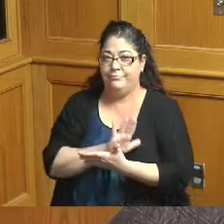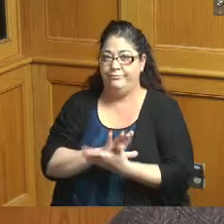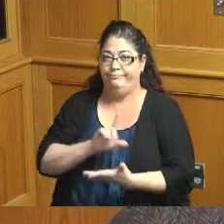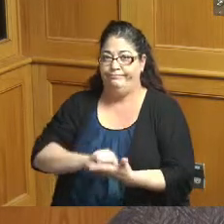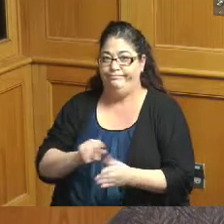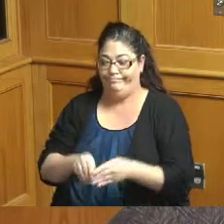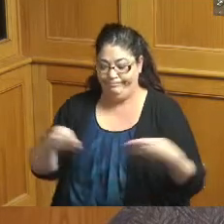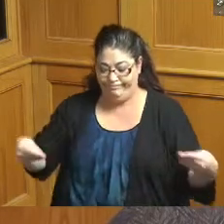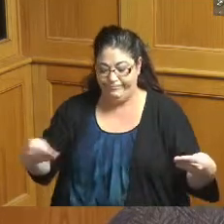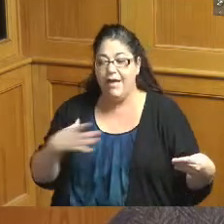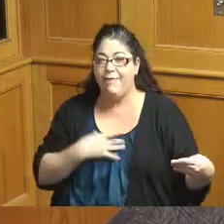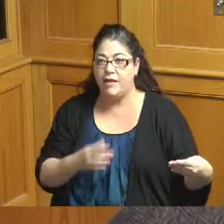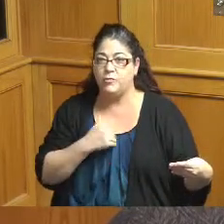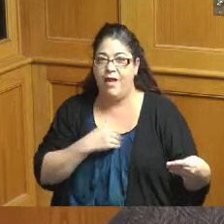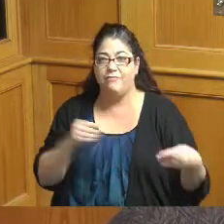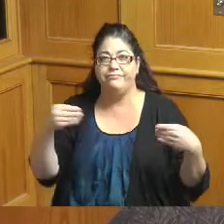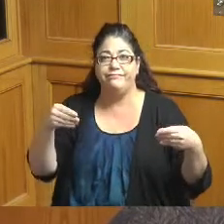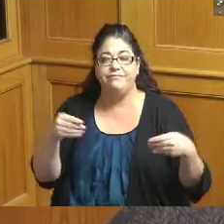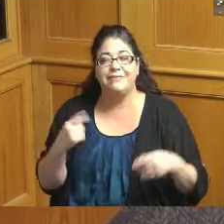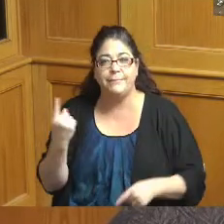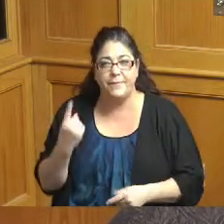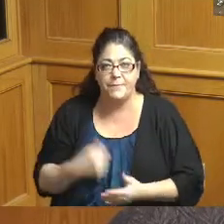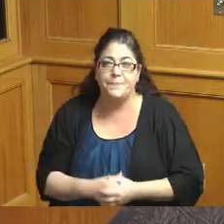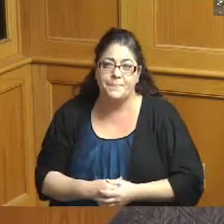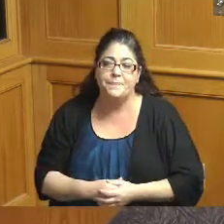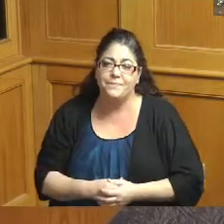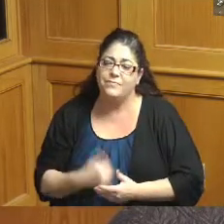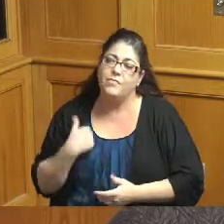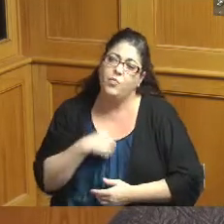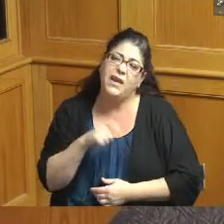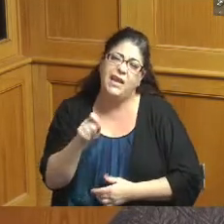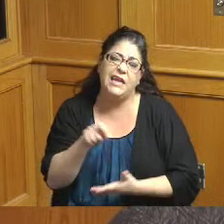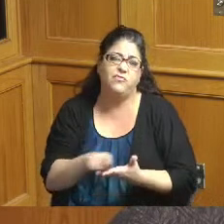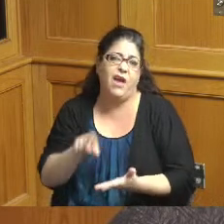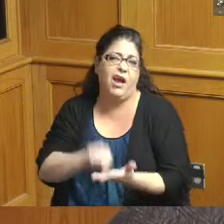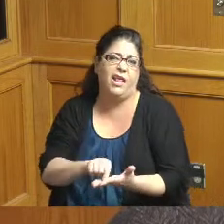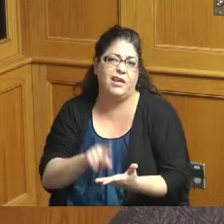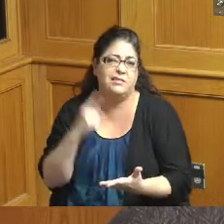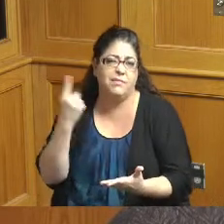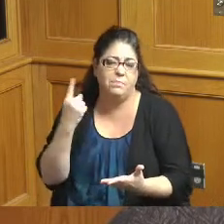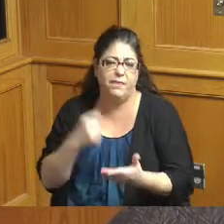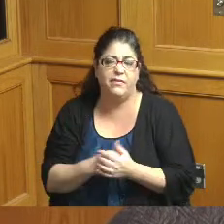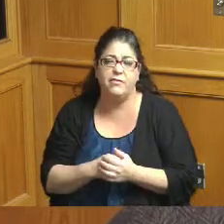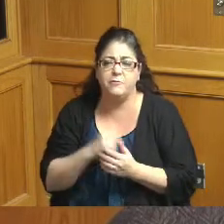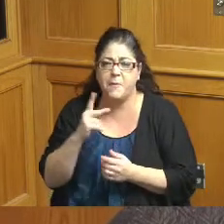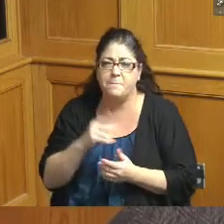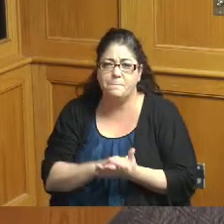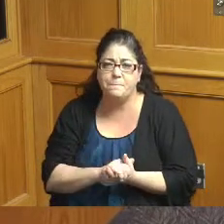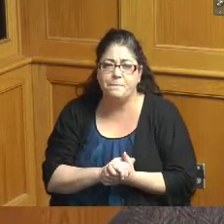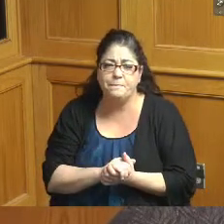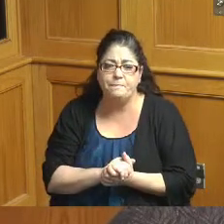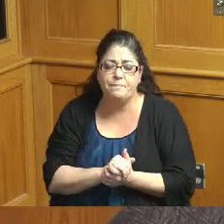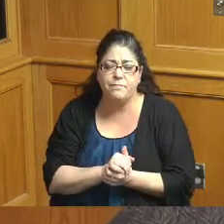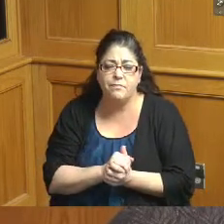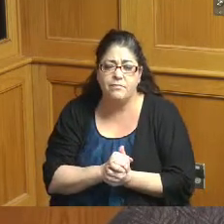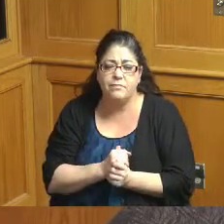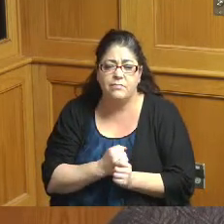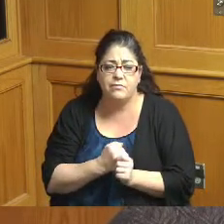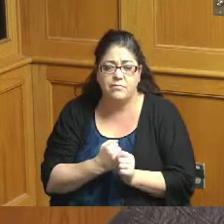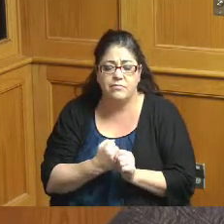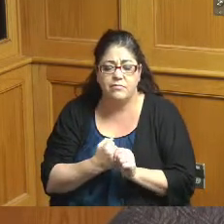colleagues can speak also but we need something in writing to look at okay and so during as